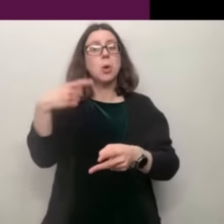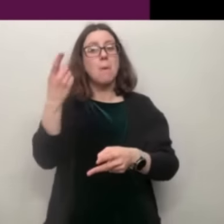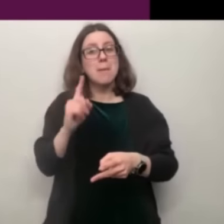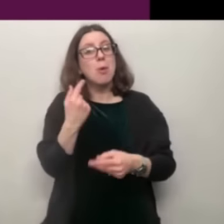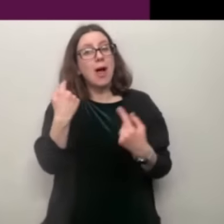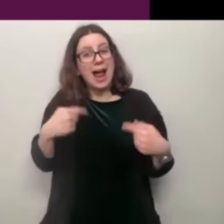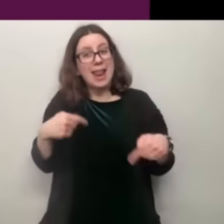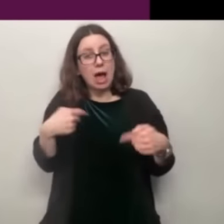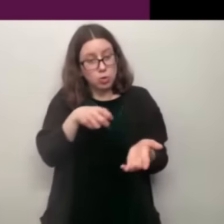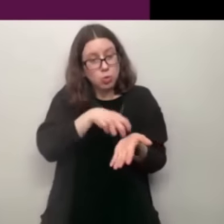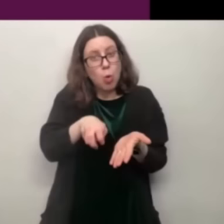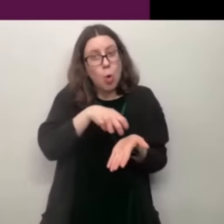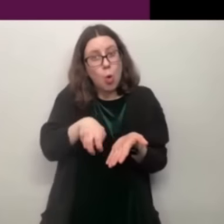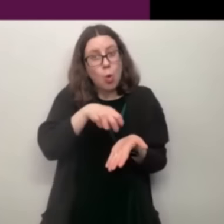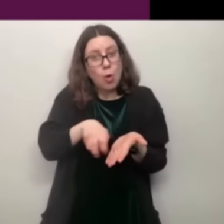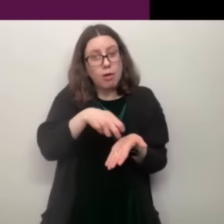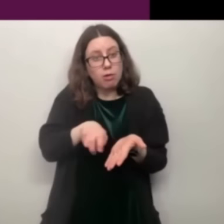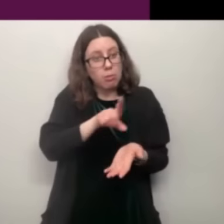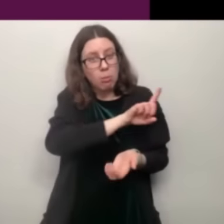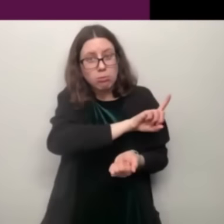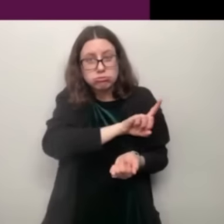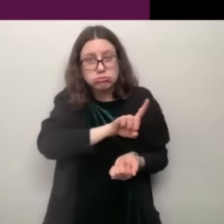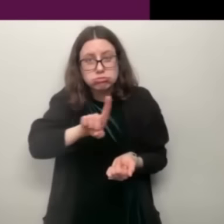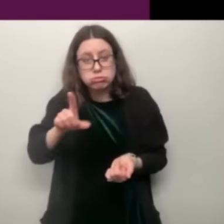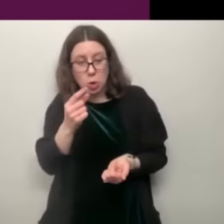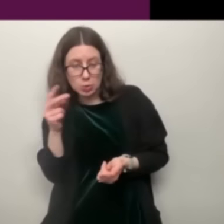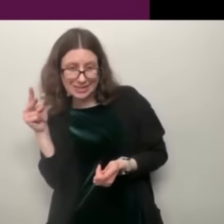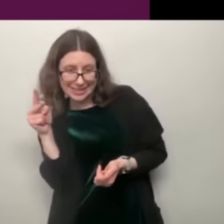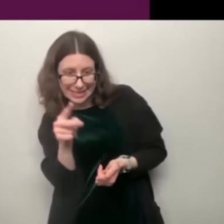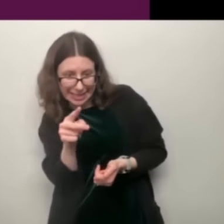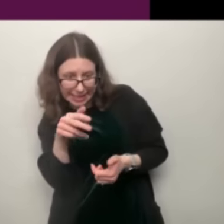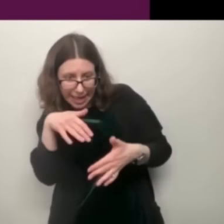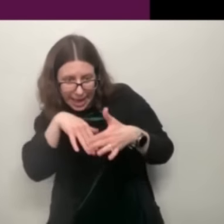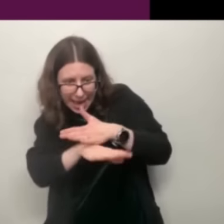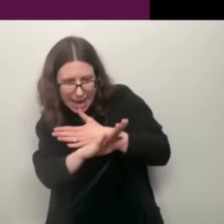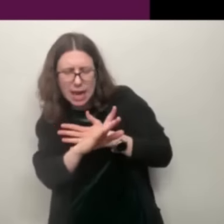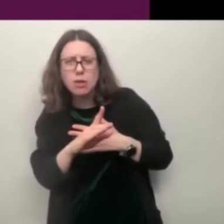and peer through to have a look at the work that was taking place there.